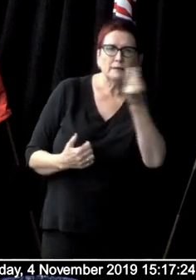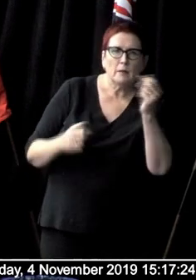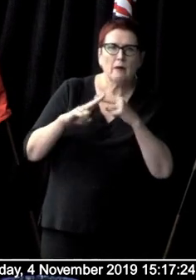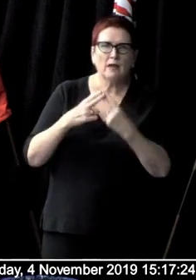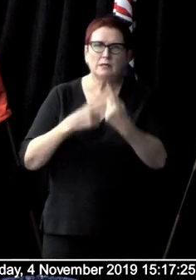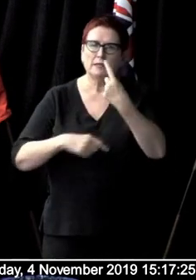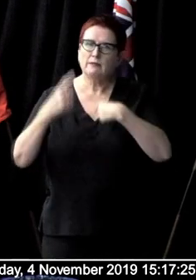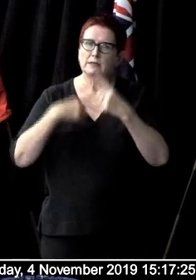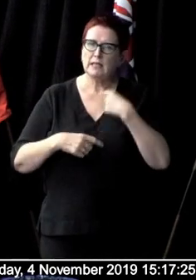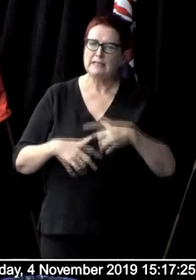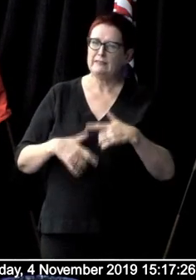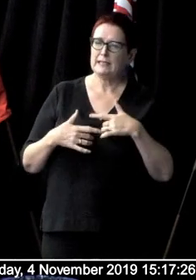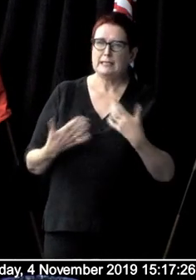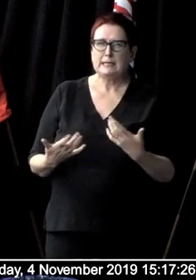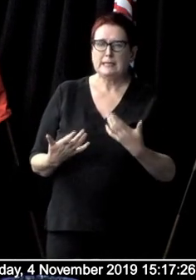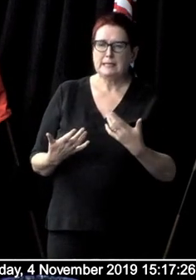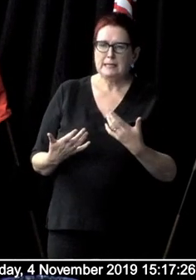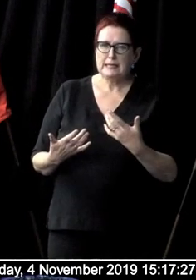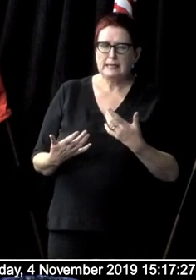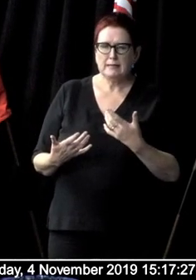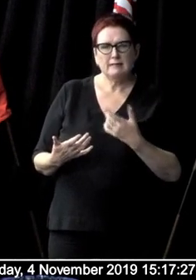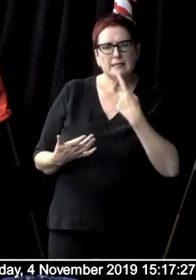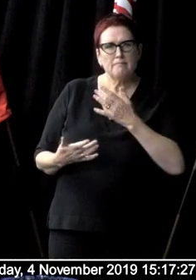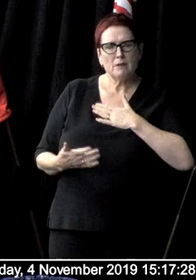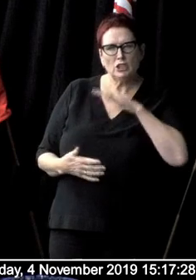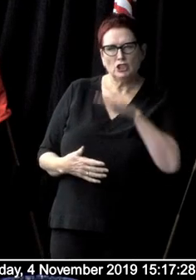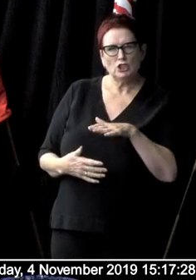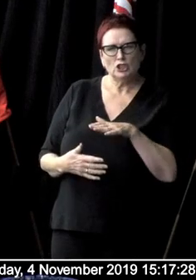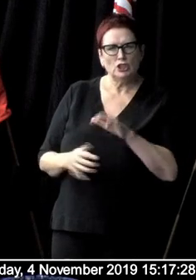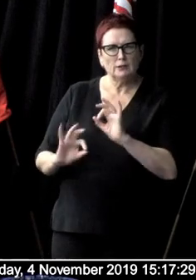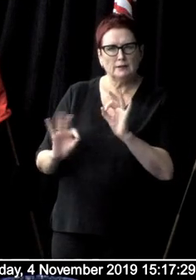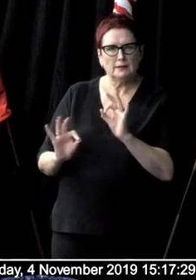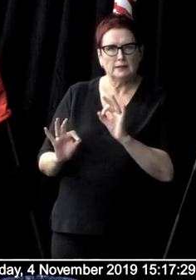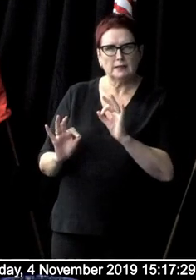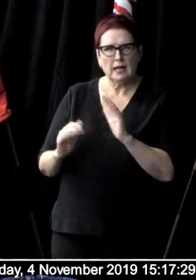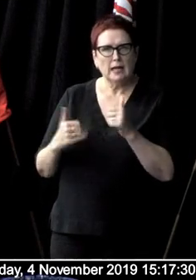they felt their child has been denied perhaps access to the – their regulation,